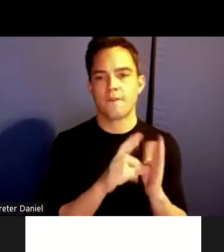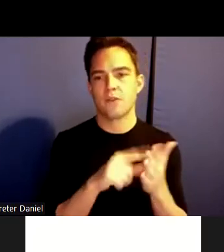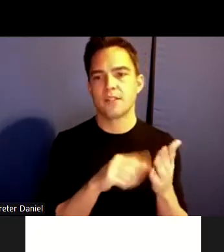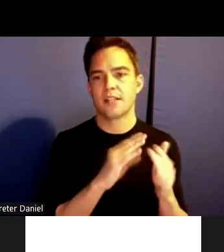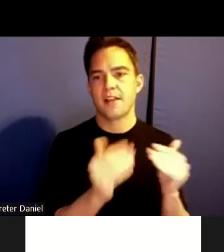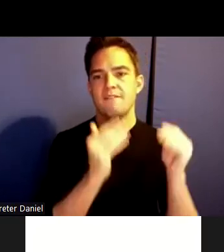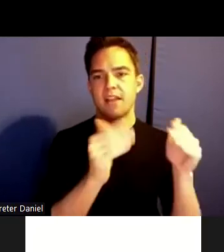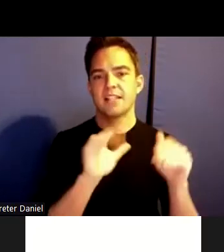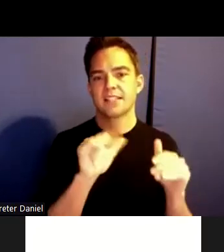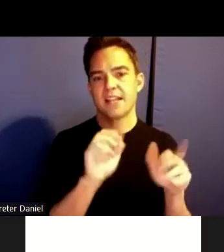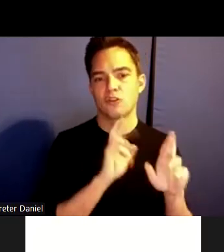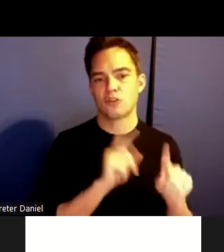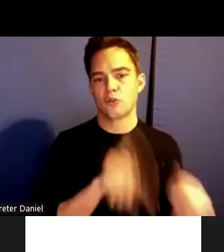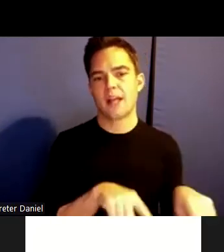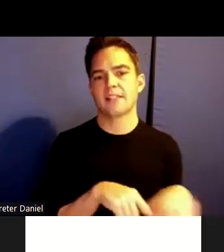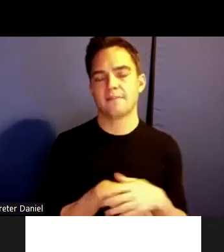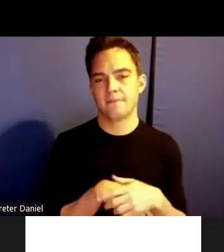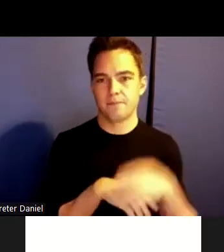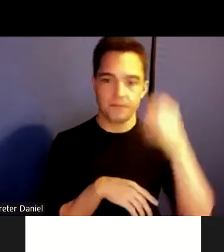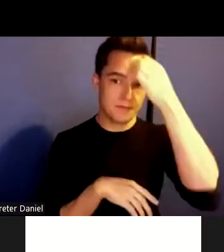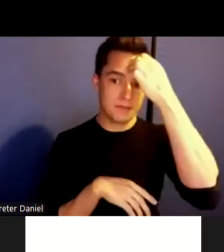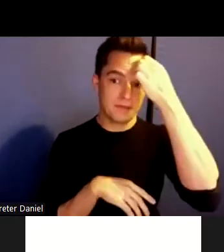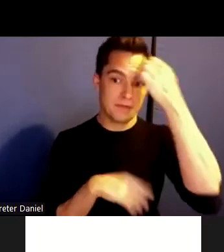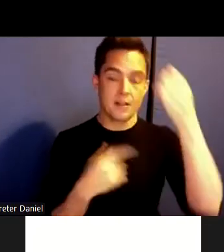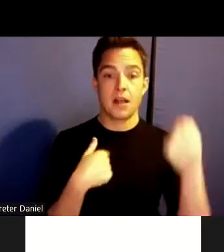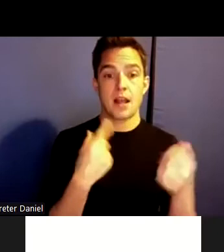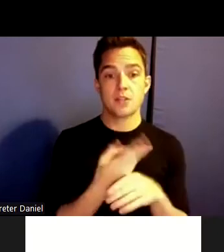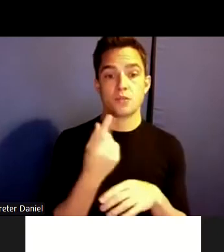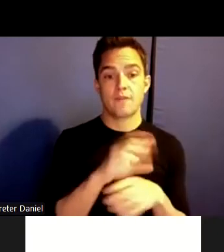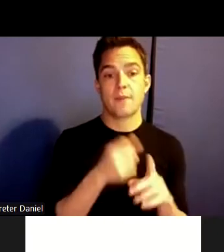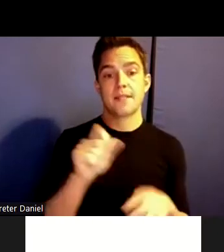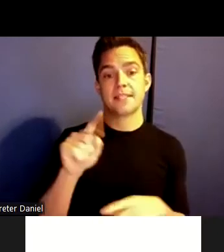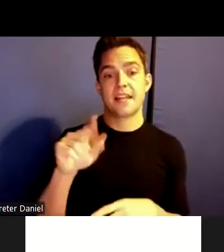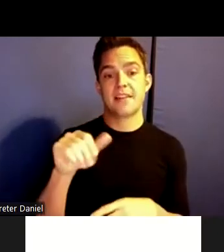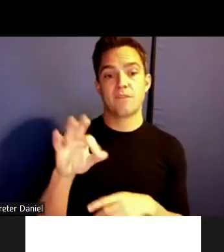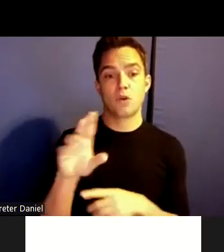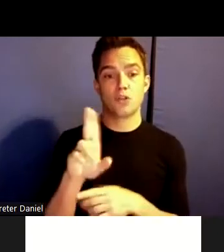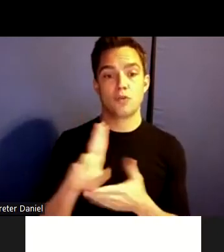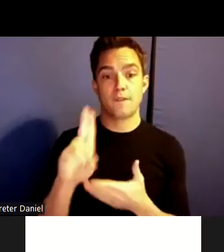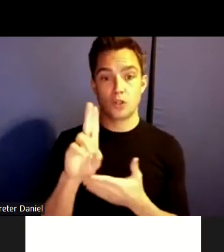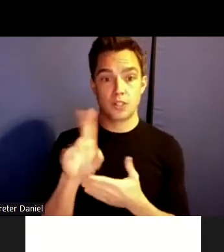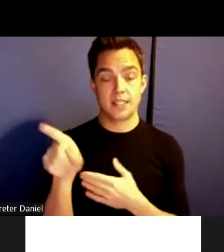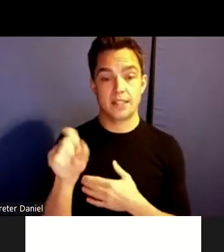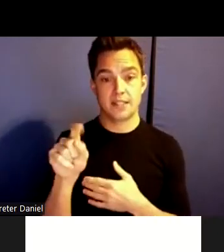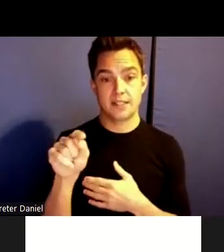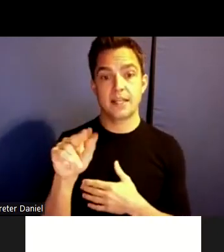directive. I use the one from Stanford University, and that was specific to California. But